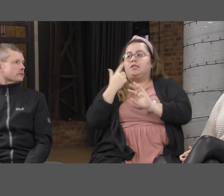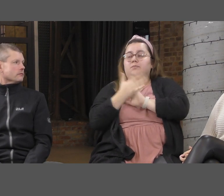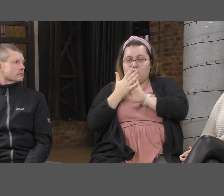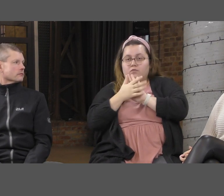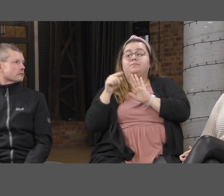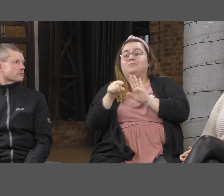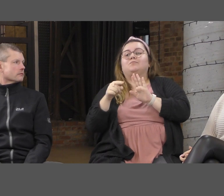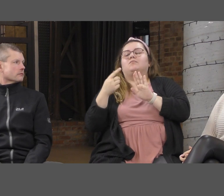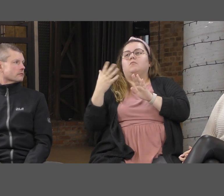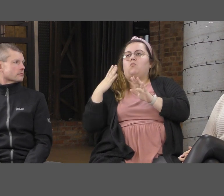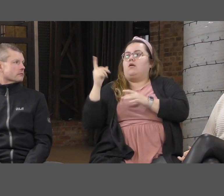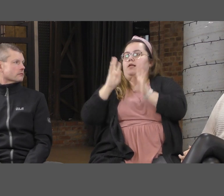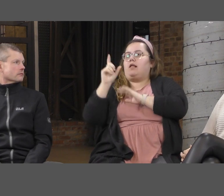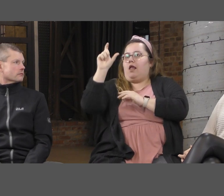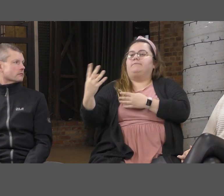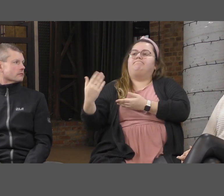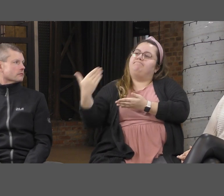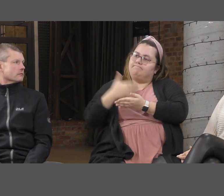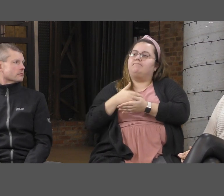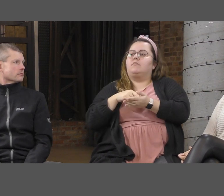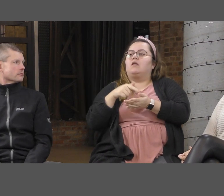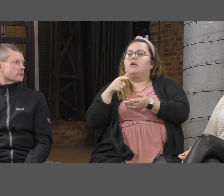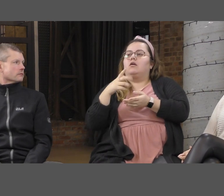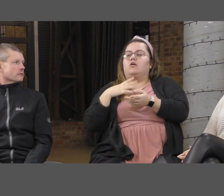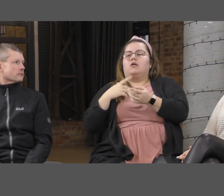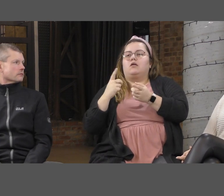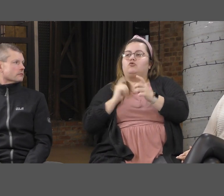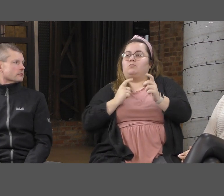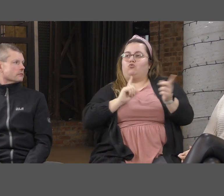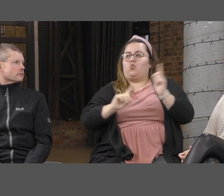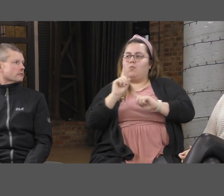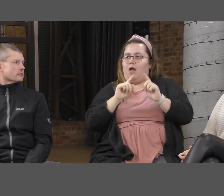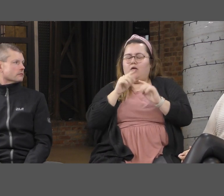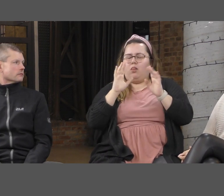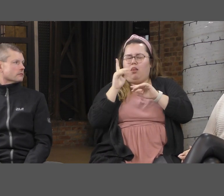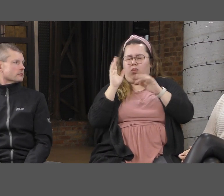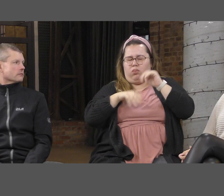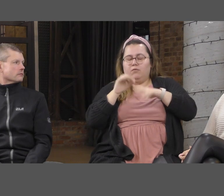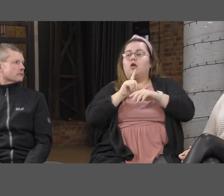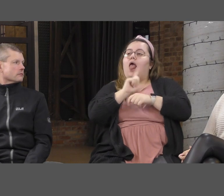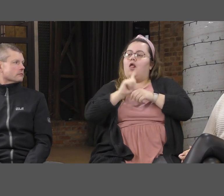on sign language classes. One client suggested,